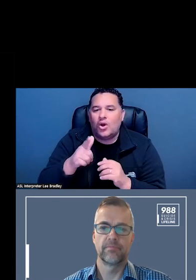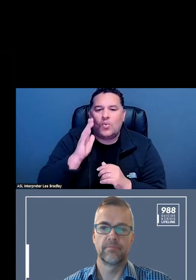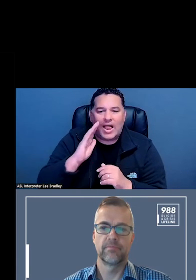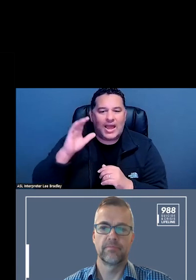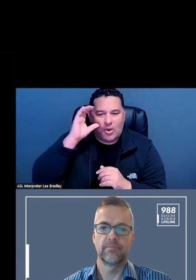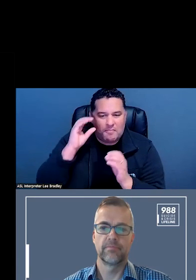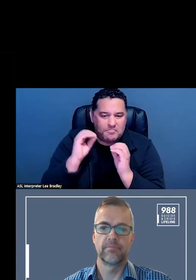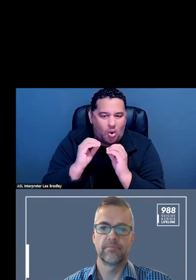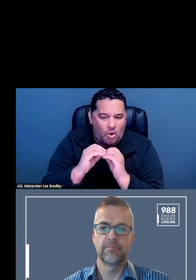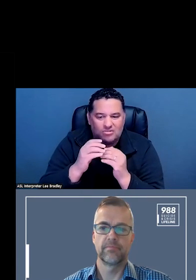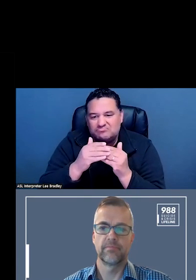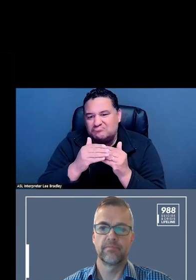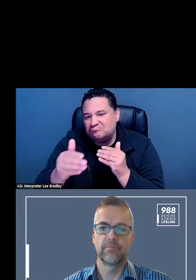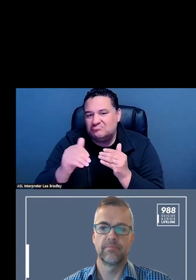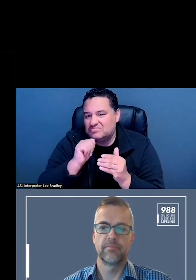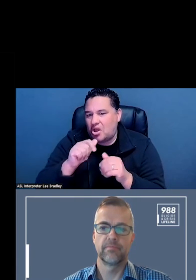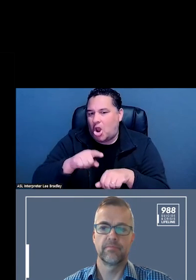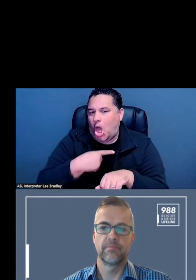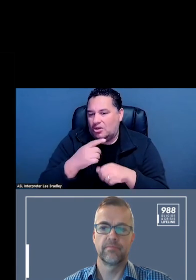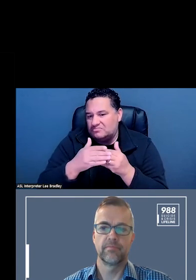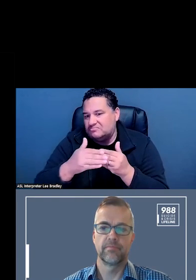THAT $10 MILLION. SO WE WILL, YOU WILL, YOU WILL BE HEARING